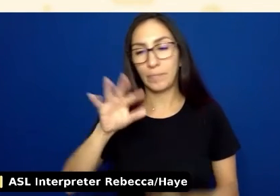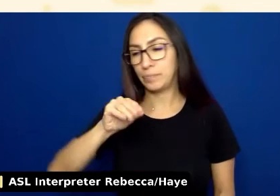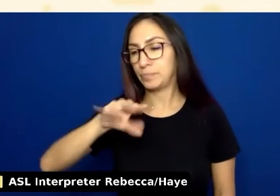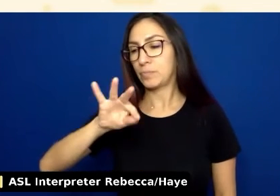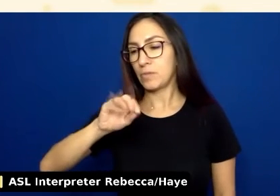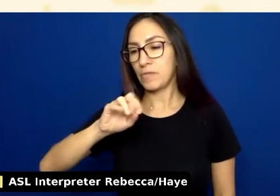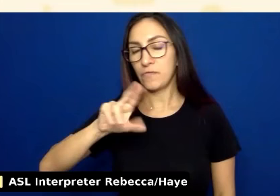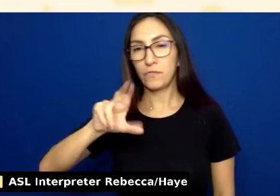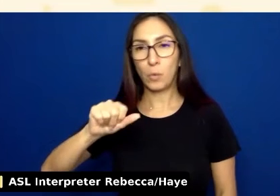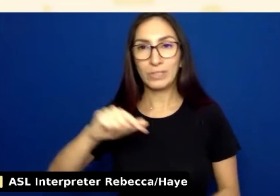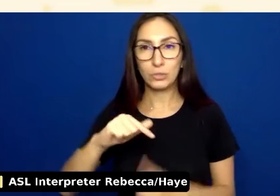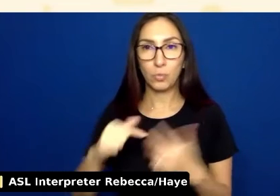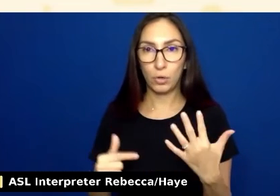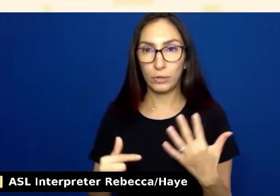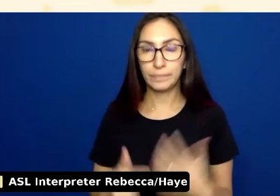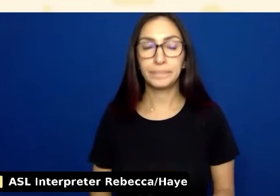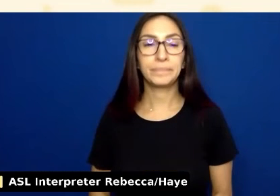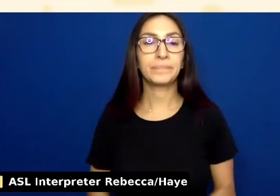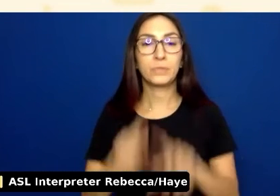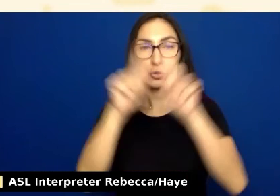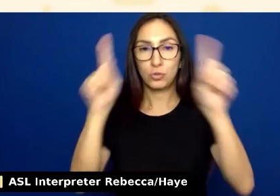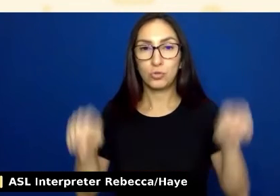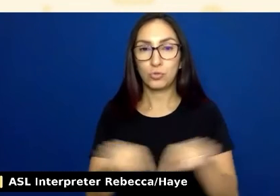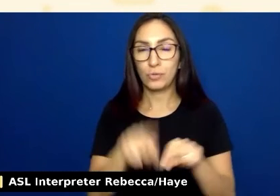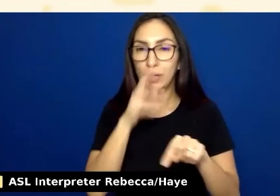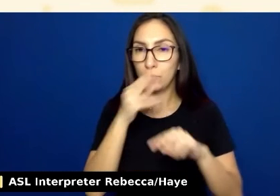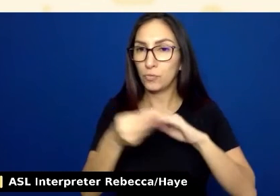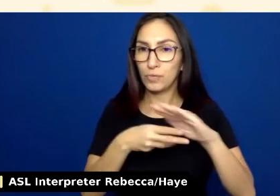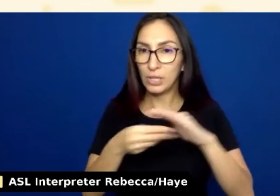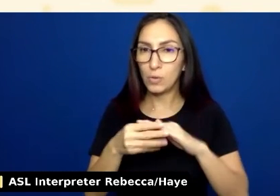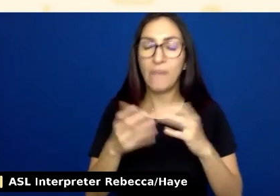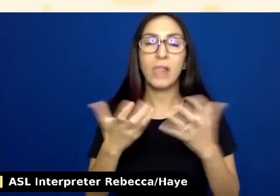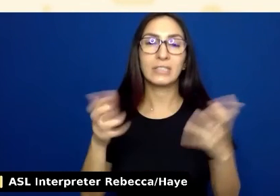Screen reader users have lots and lots of keystrokes to access the content.